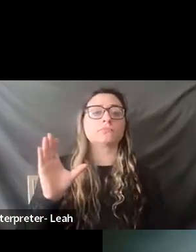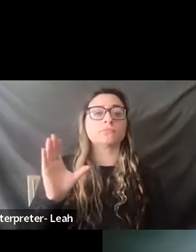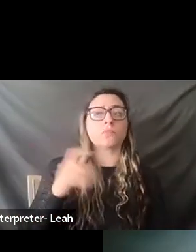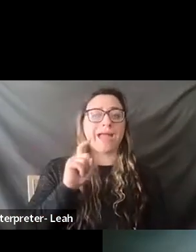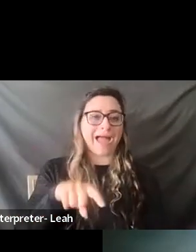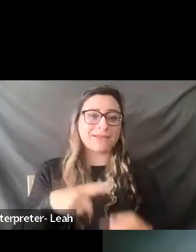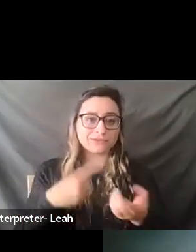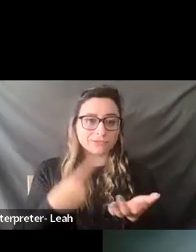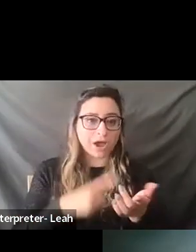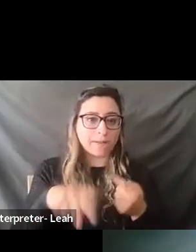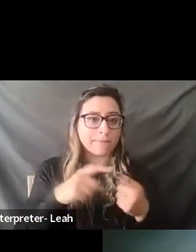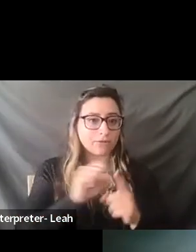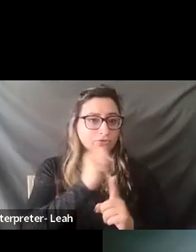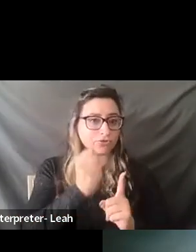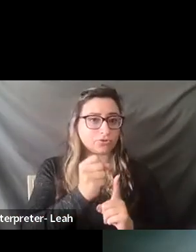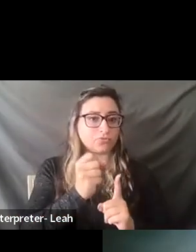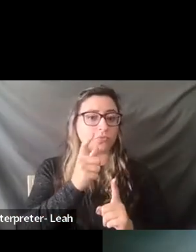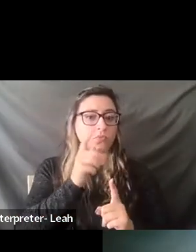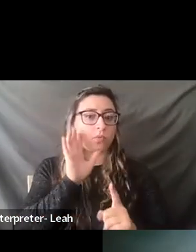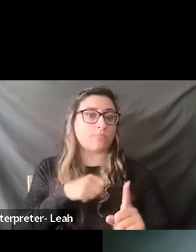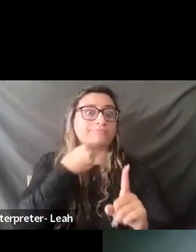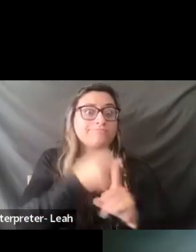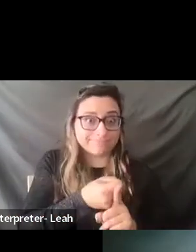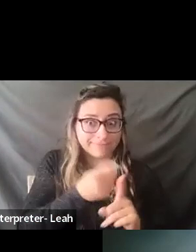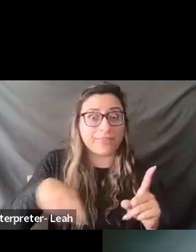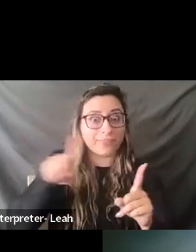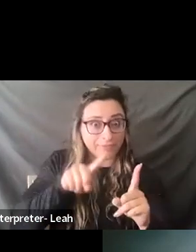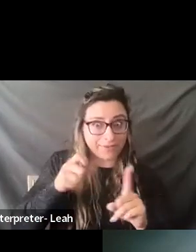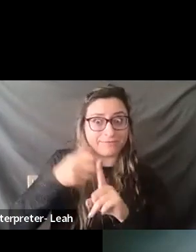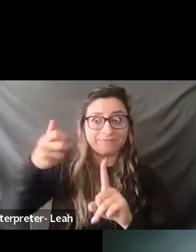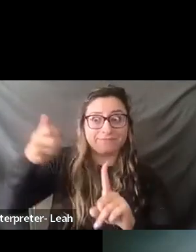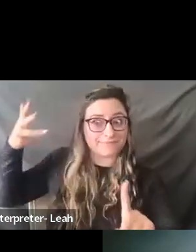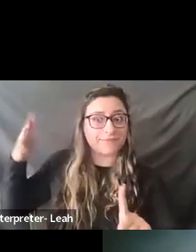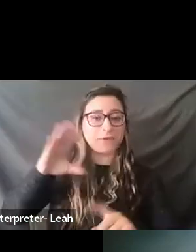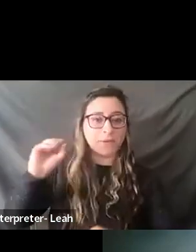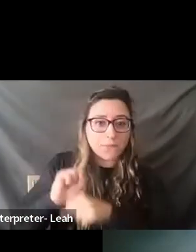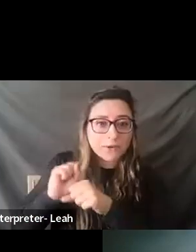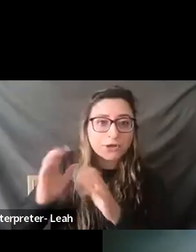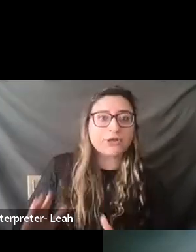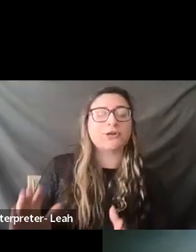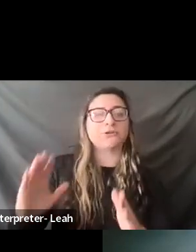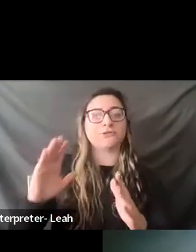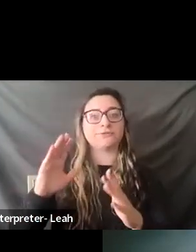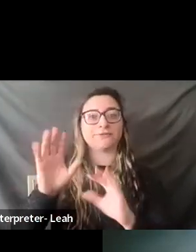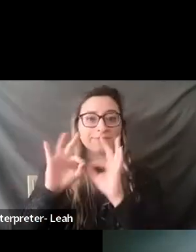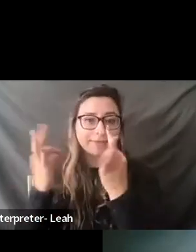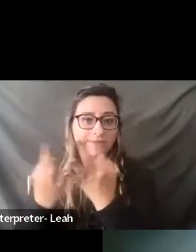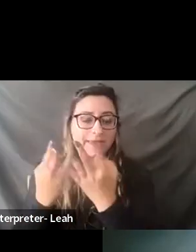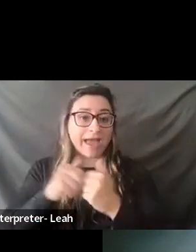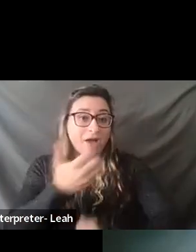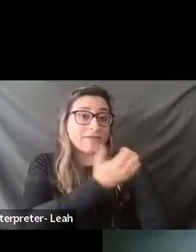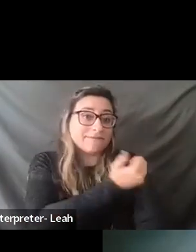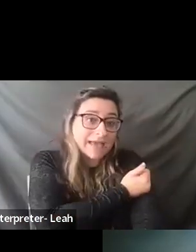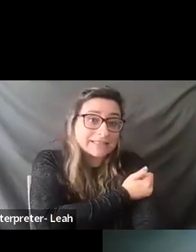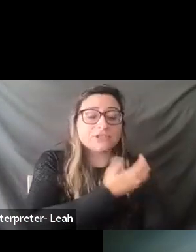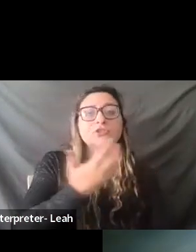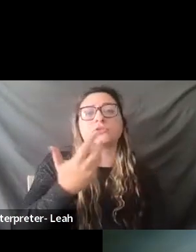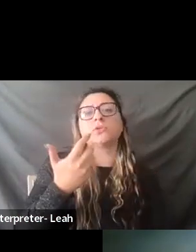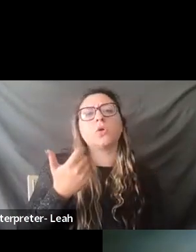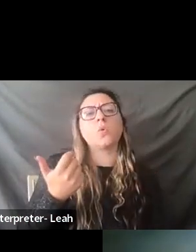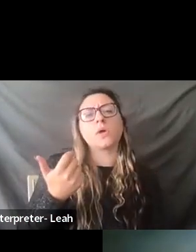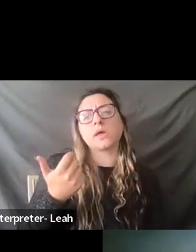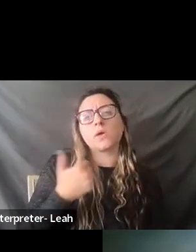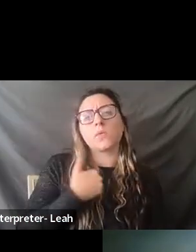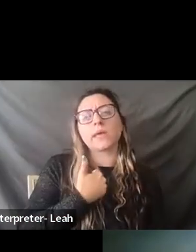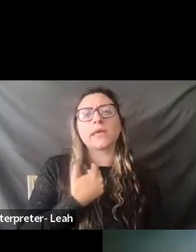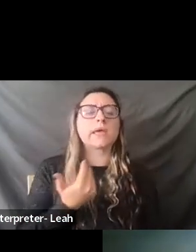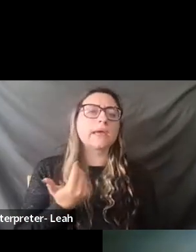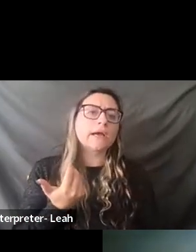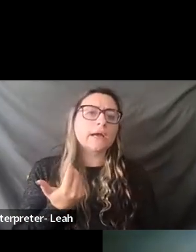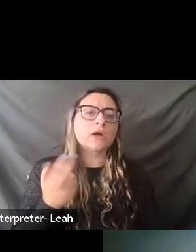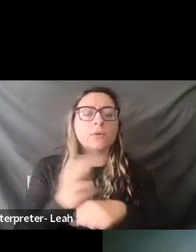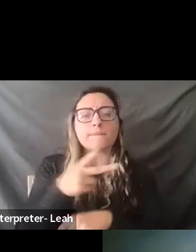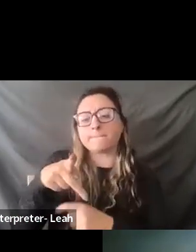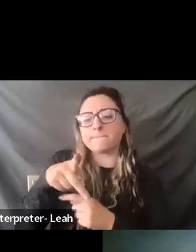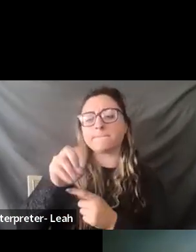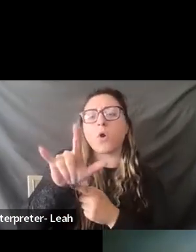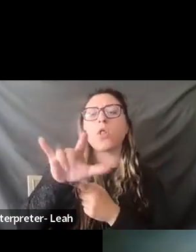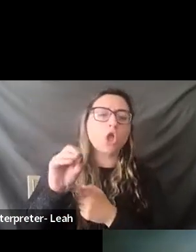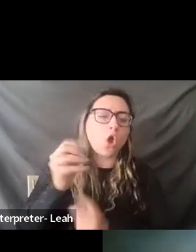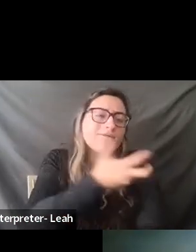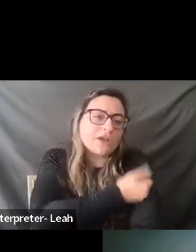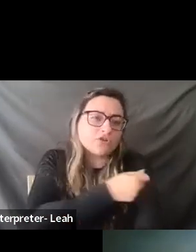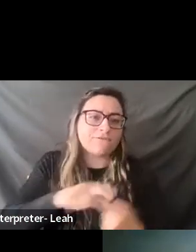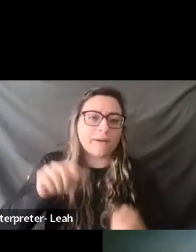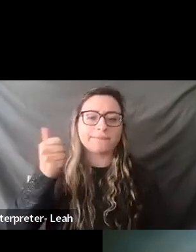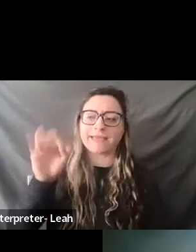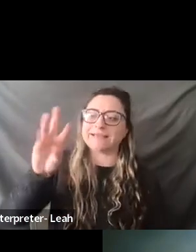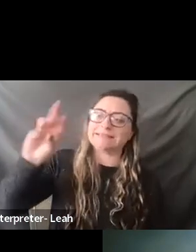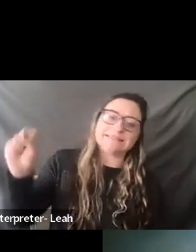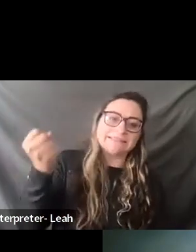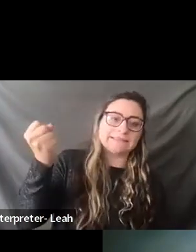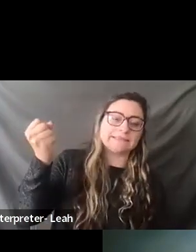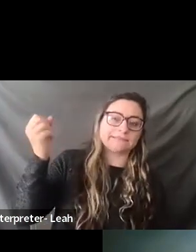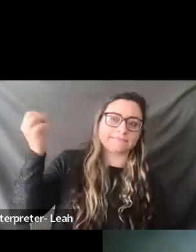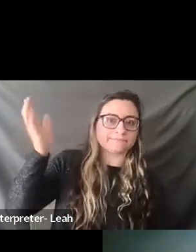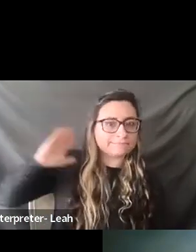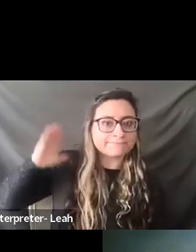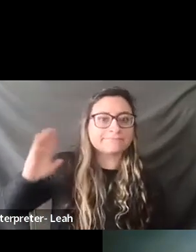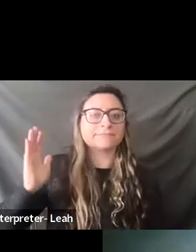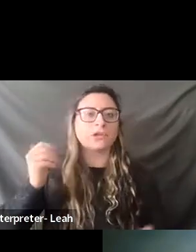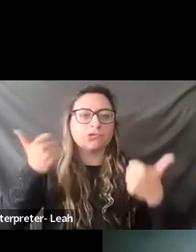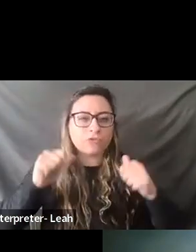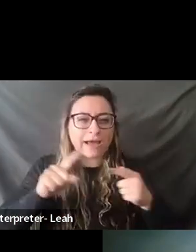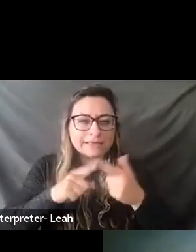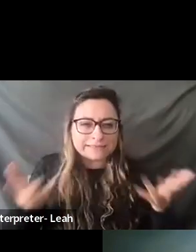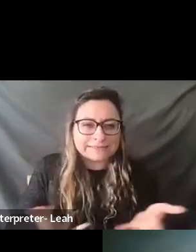Family members, people in their -- in their faith-based communities.